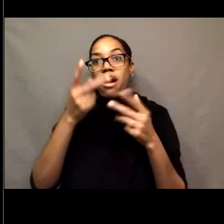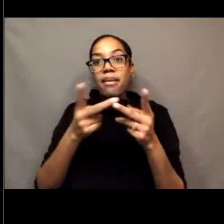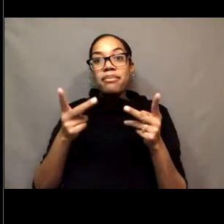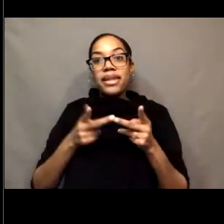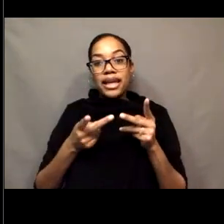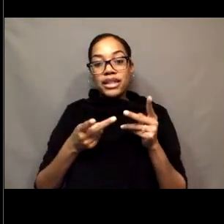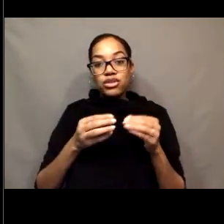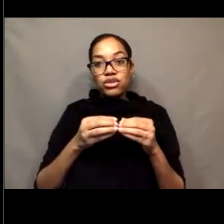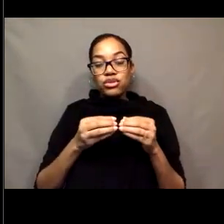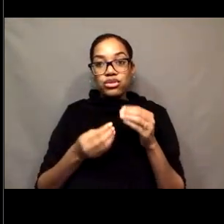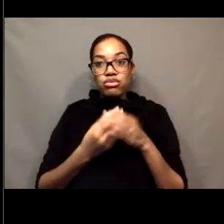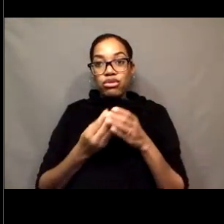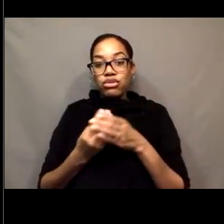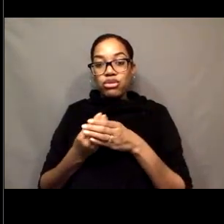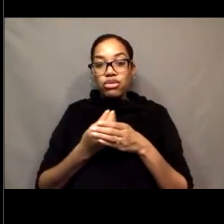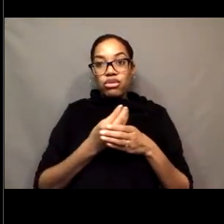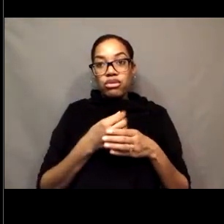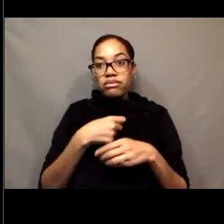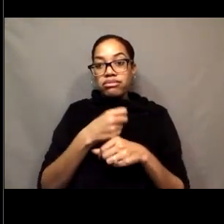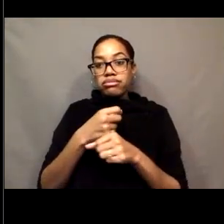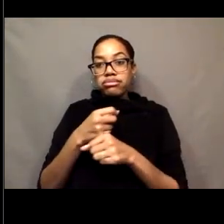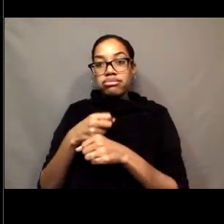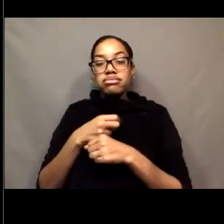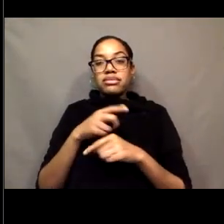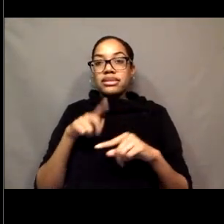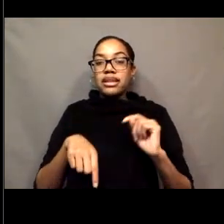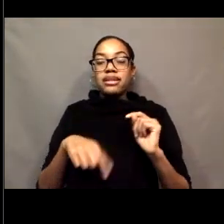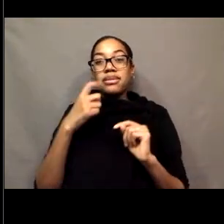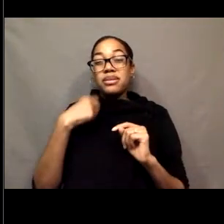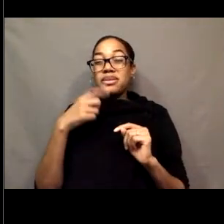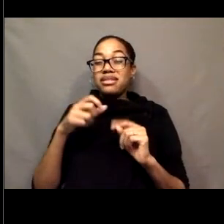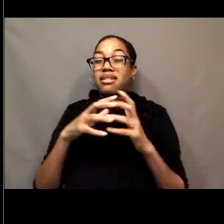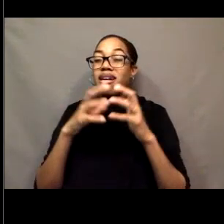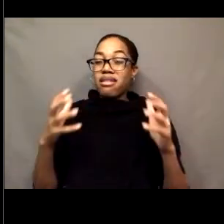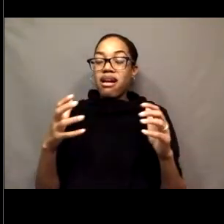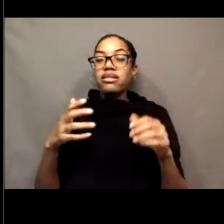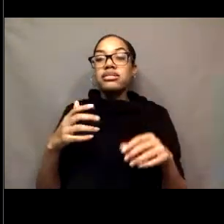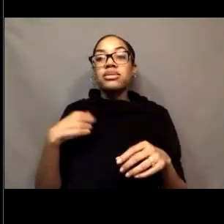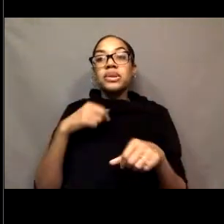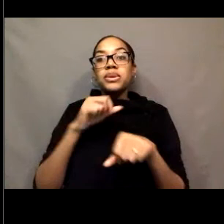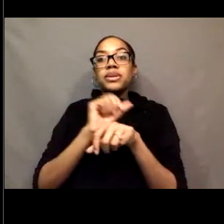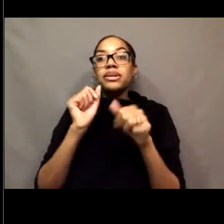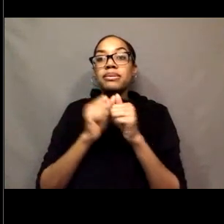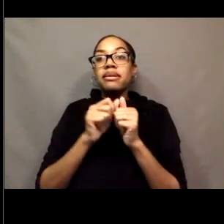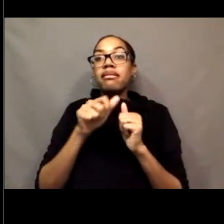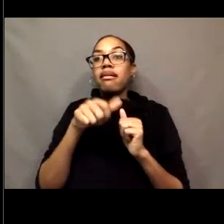in order to really try to make a difference in nature. So we work with a whole bunch of other facilities,